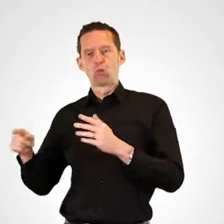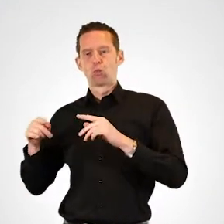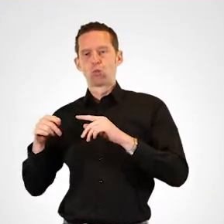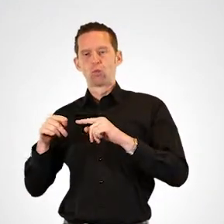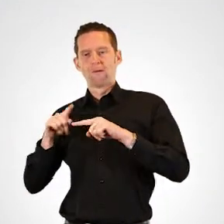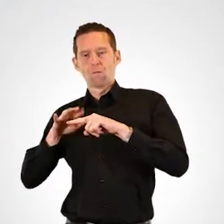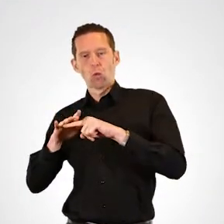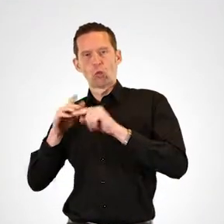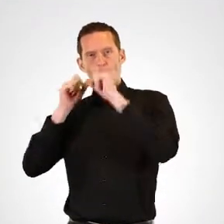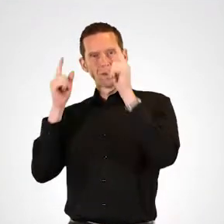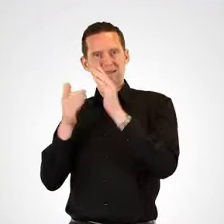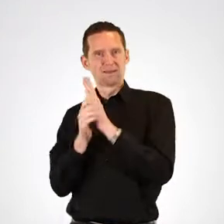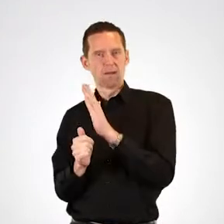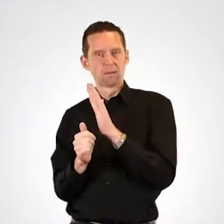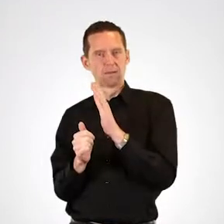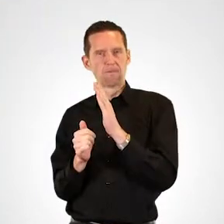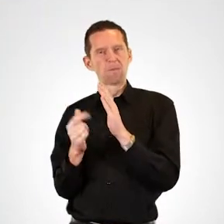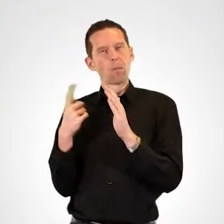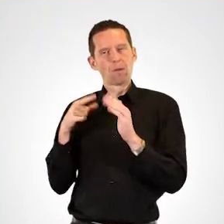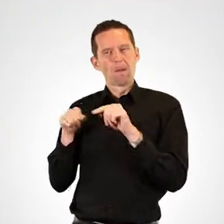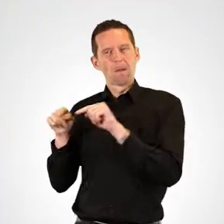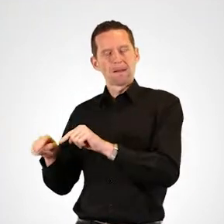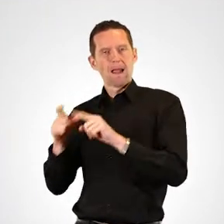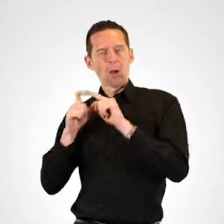And again, I think it's because they're harder to teach.